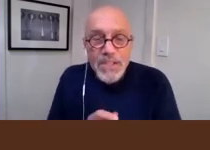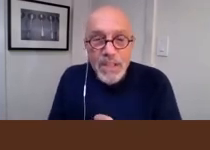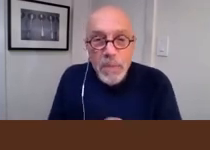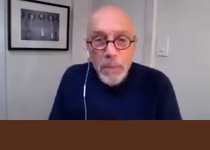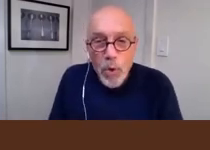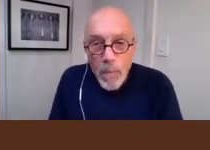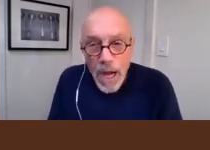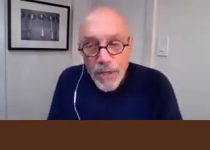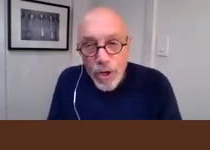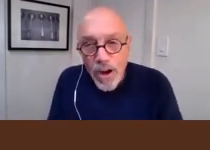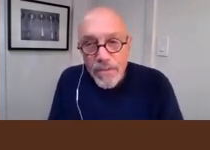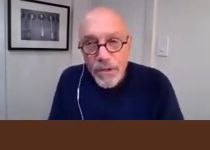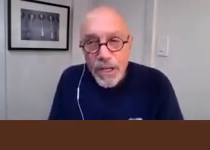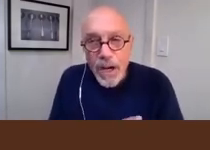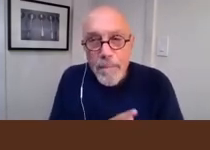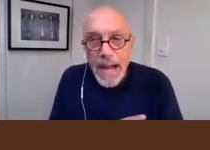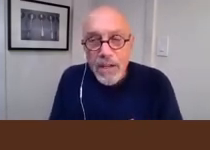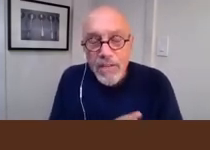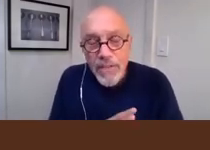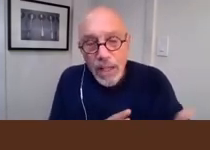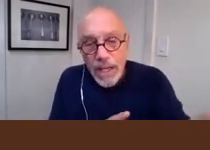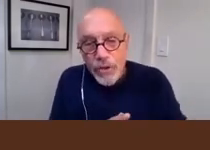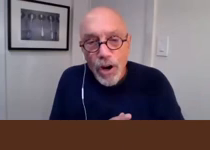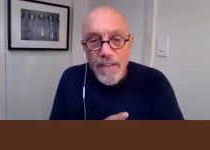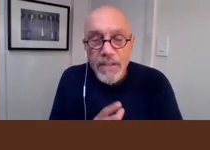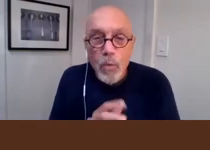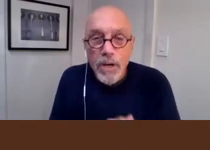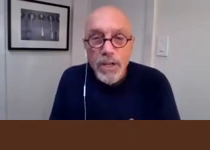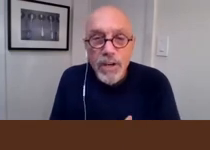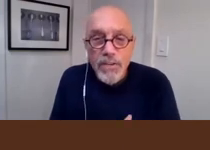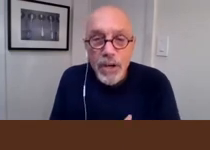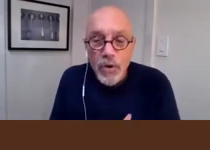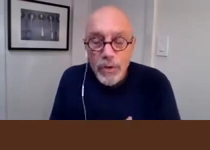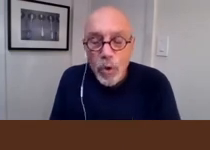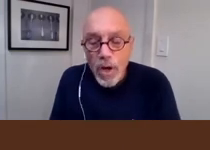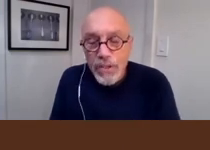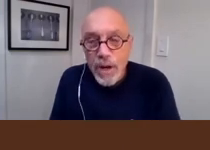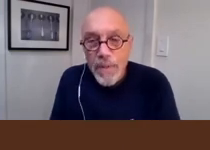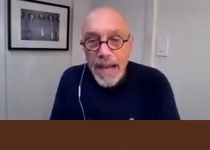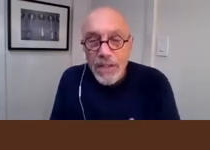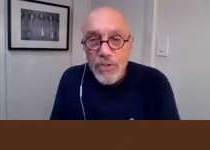is that people who are buying your coffee are going to come back. If they liked your coffee one year, they are going to want to come back.